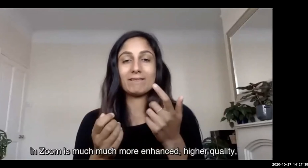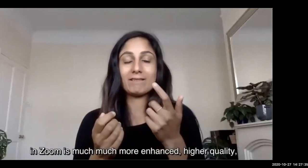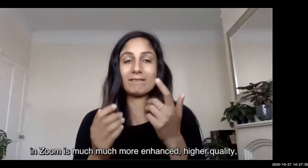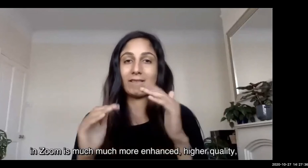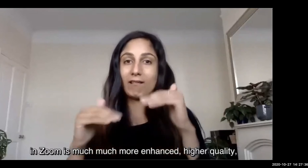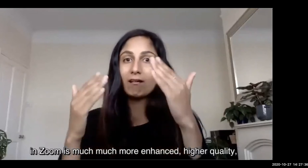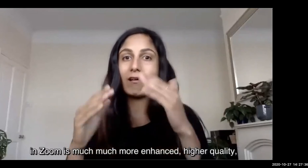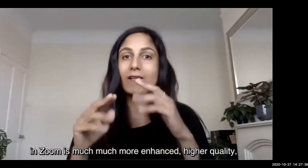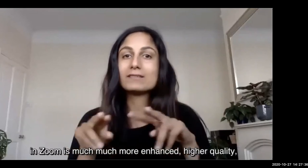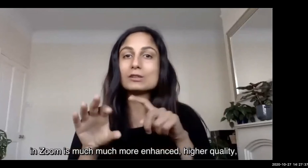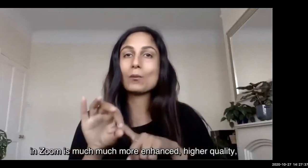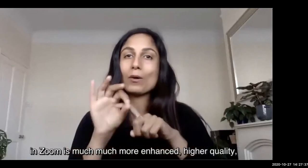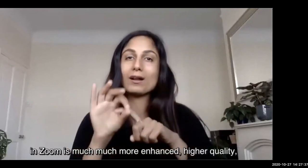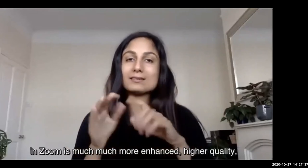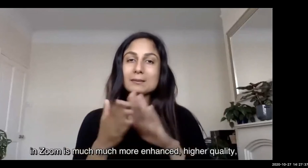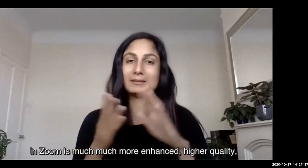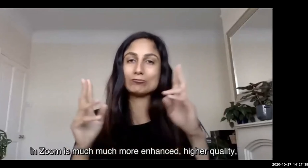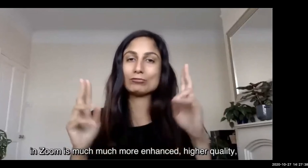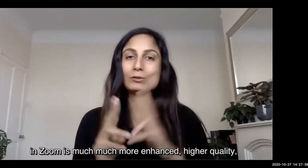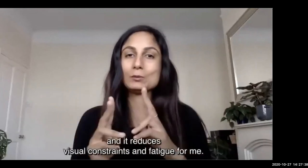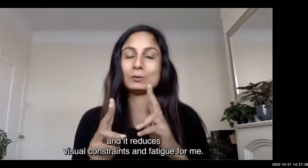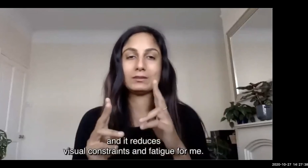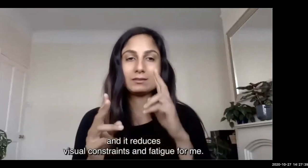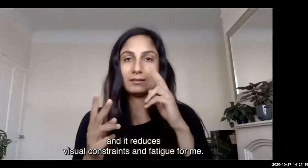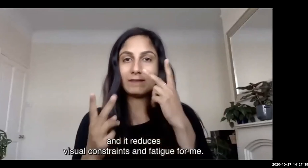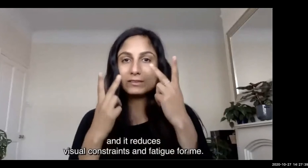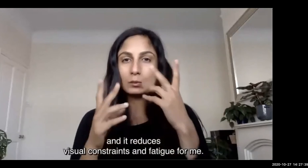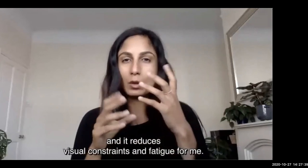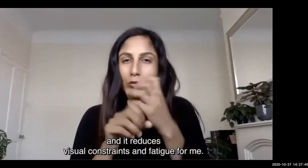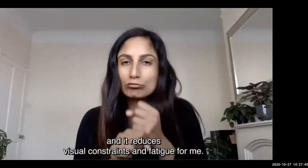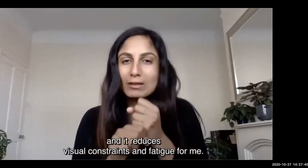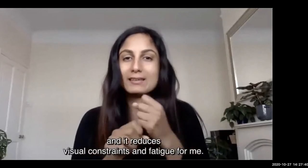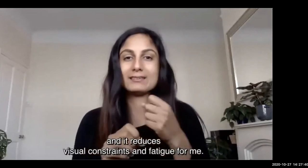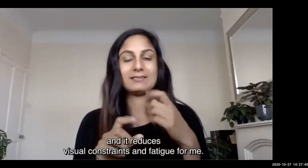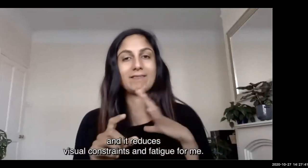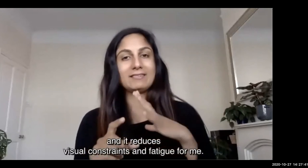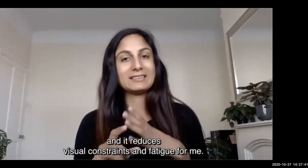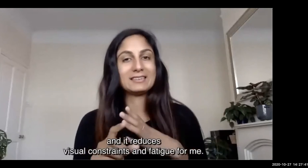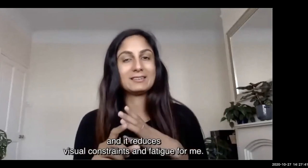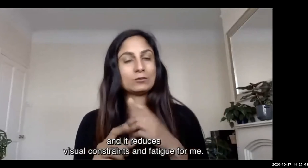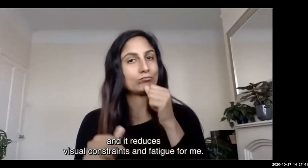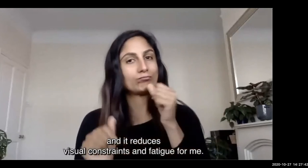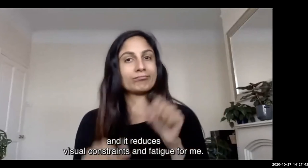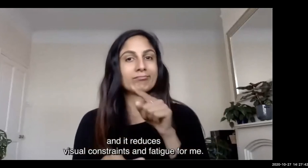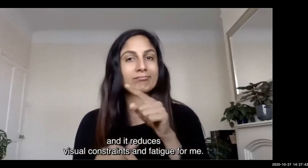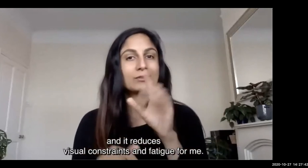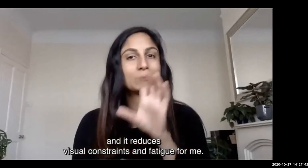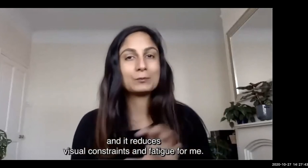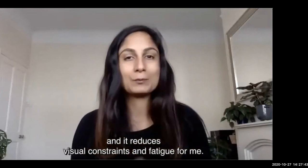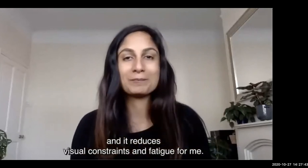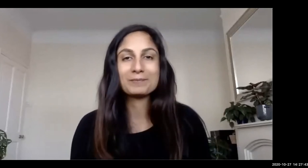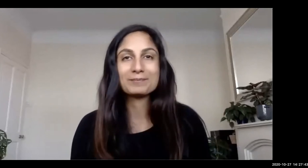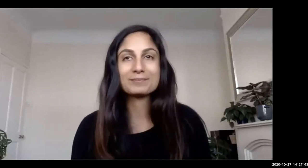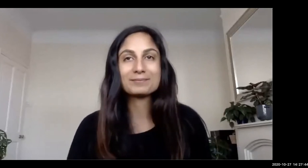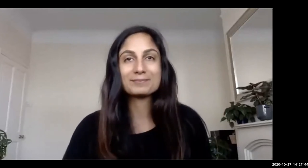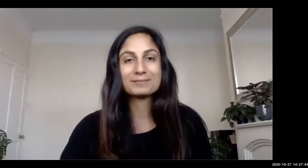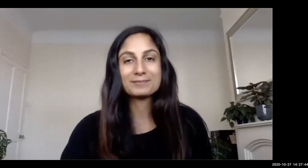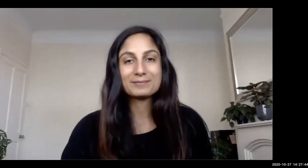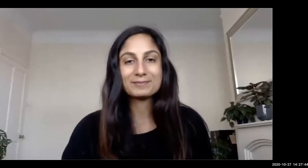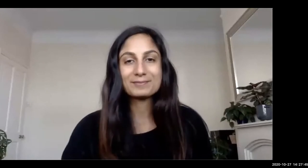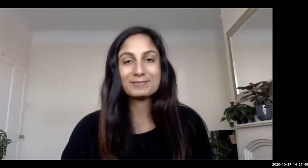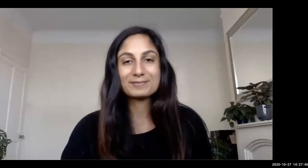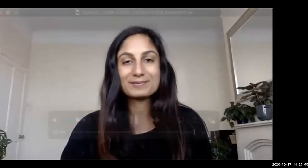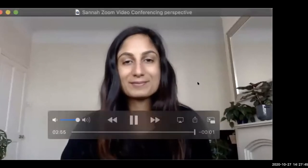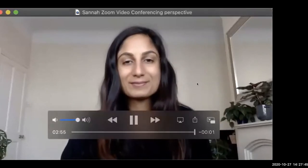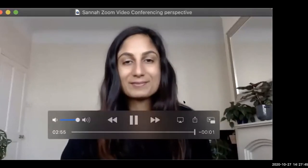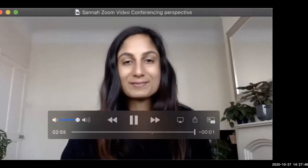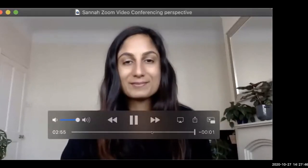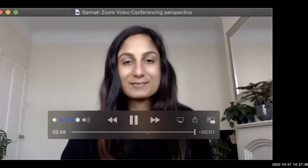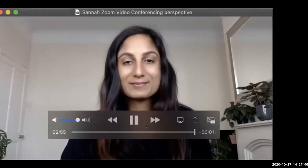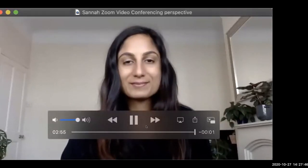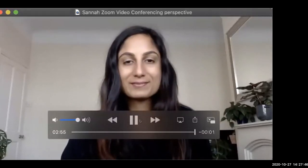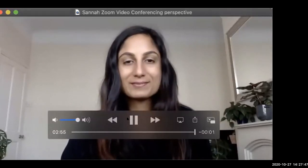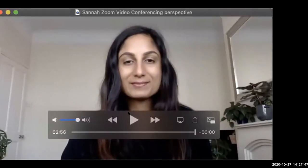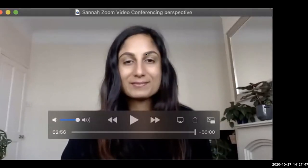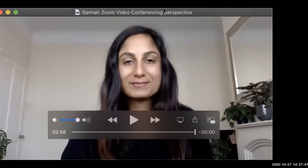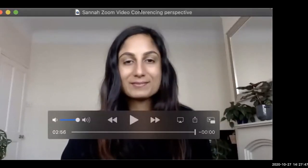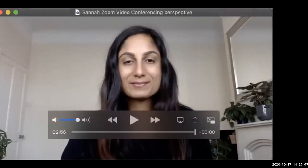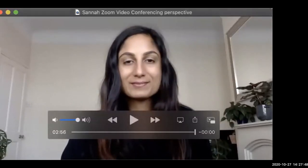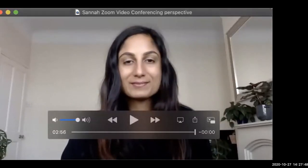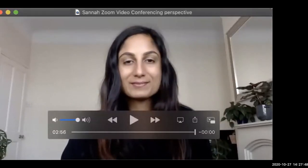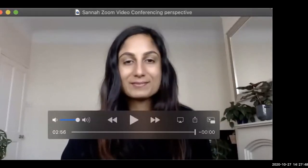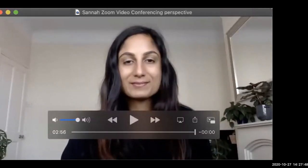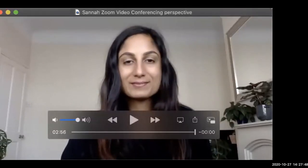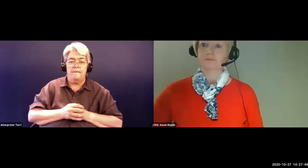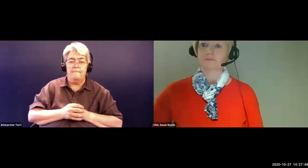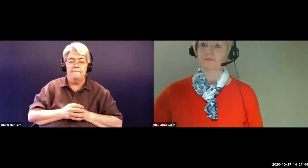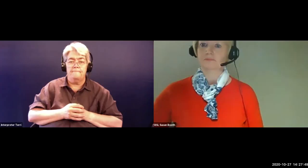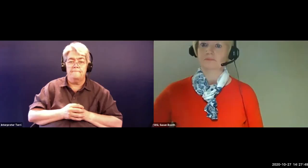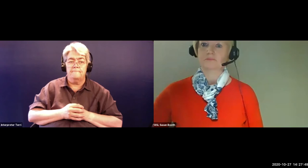much more enhanced higher quality and it reduces the visual constraints and fatigue for me